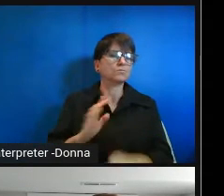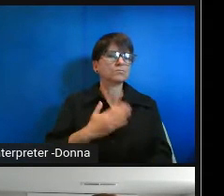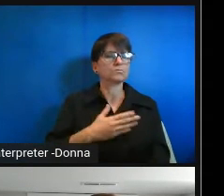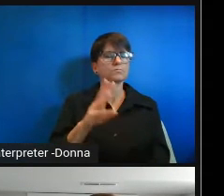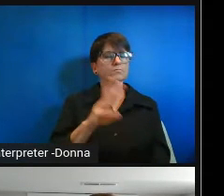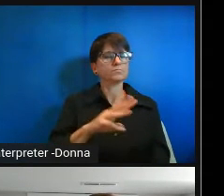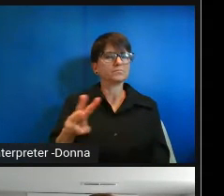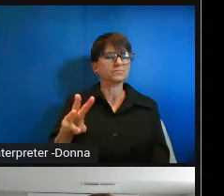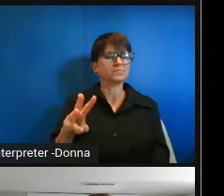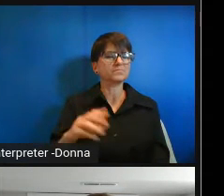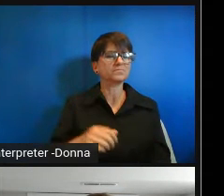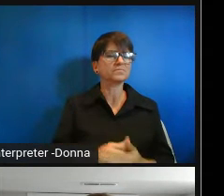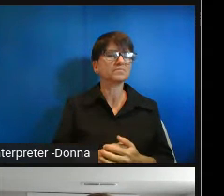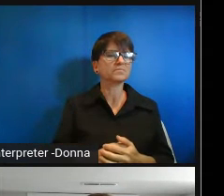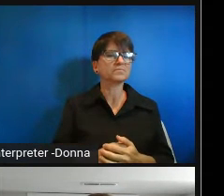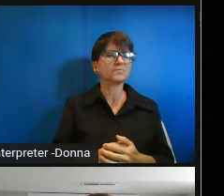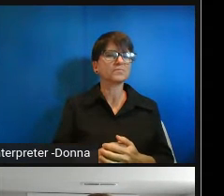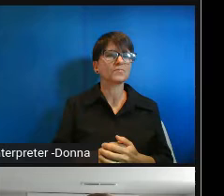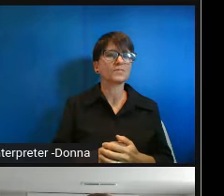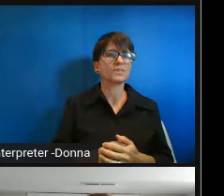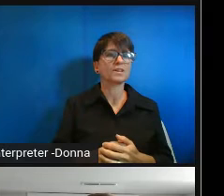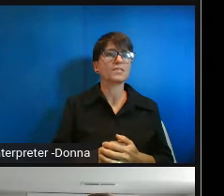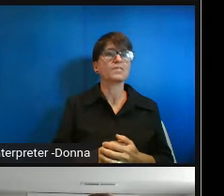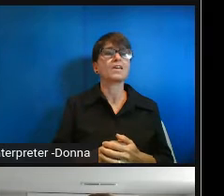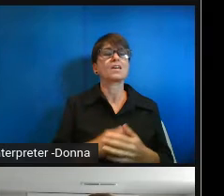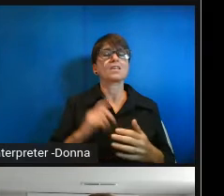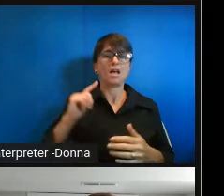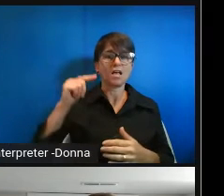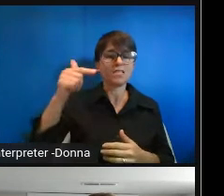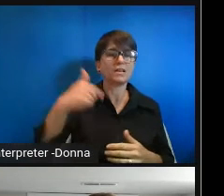The latter half of my presentation will take a deep dive into code,